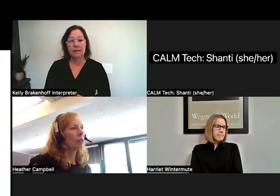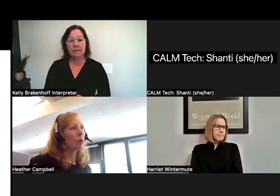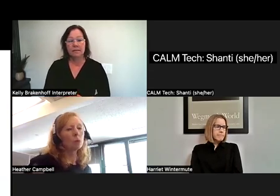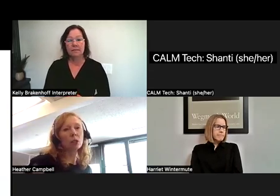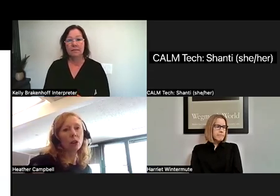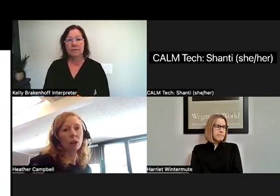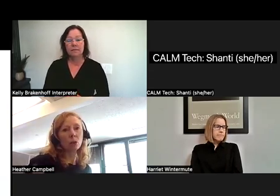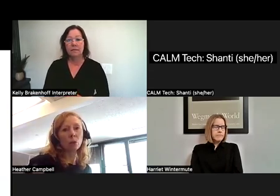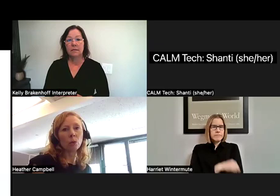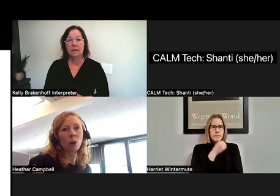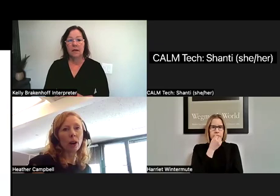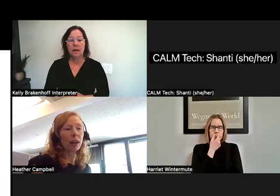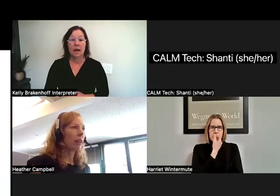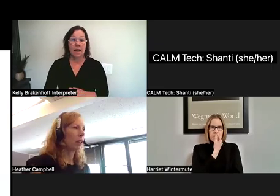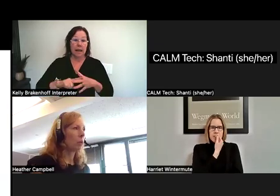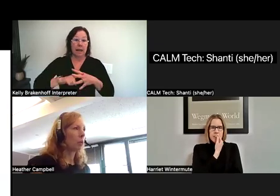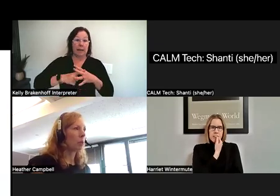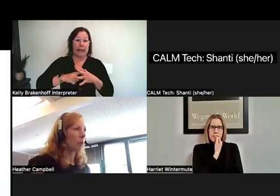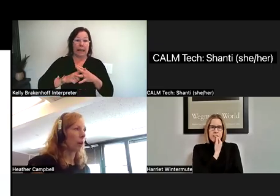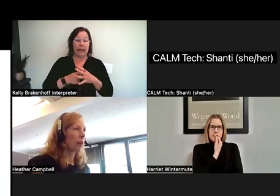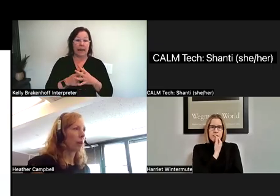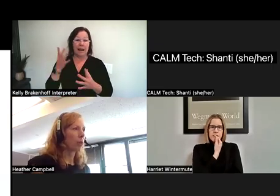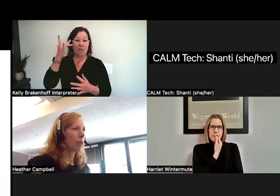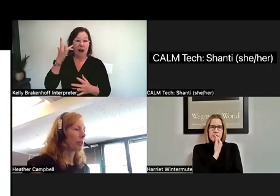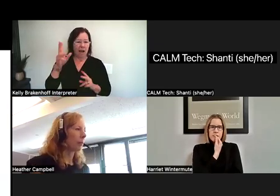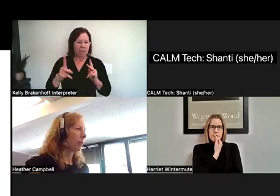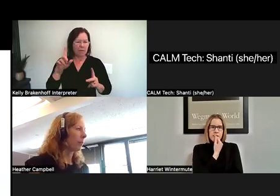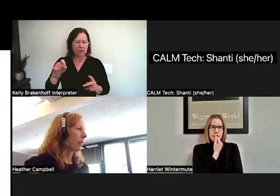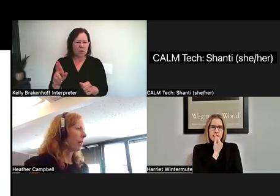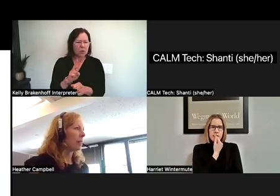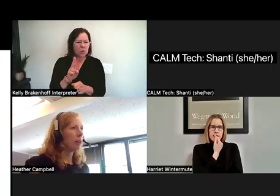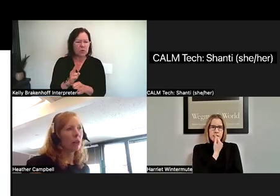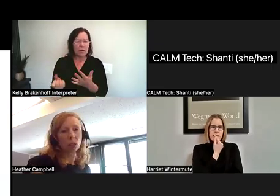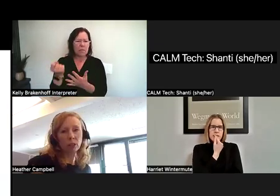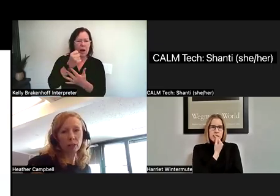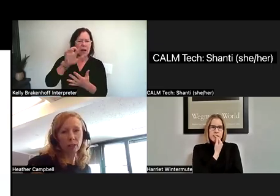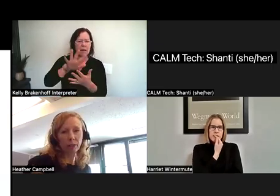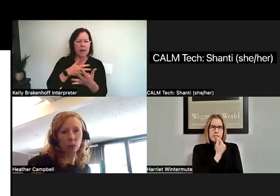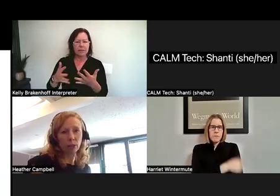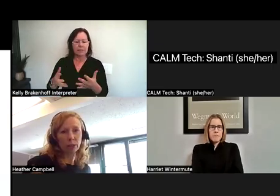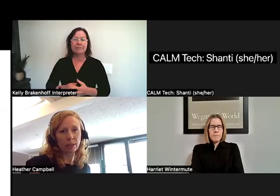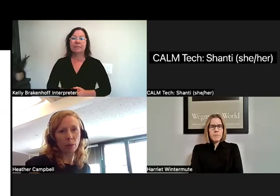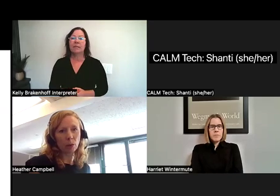So to start, why use a priority matrix and here are just a few reasons that we'll go